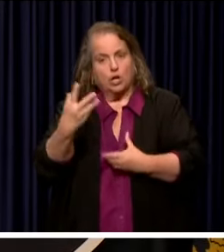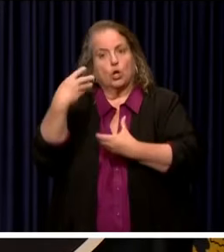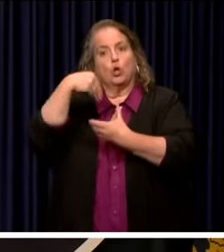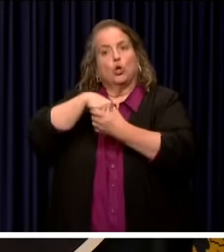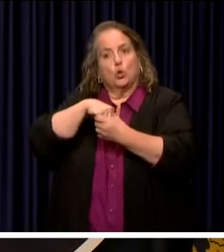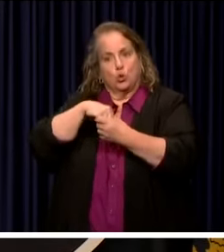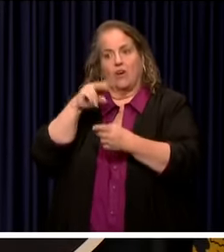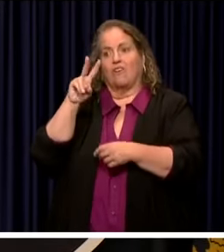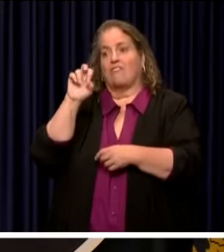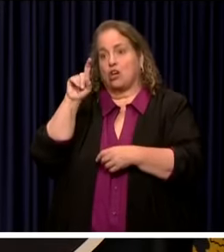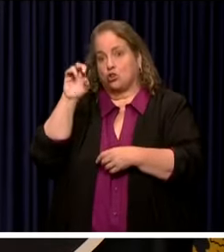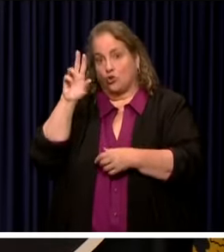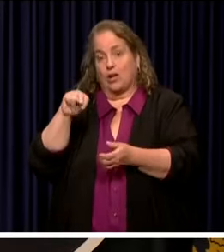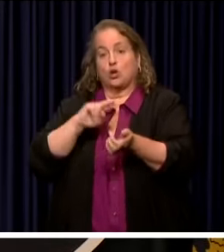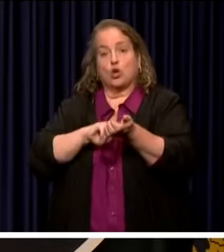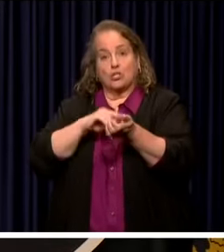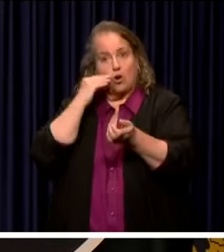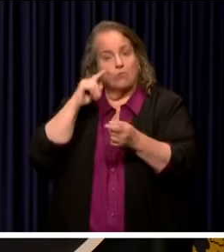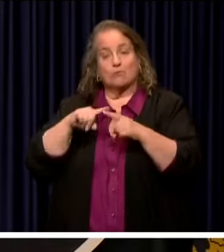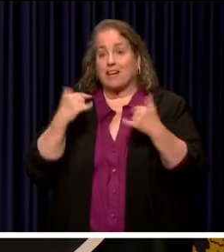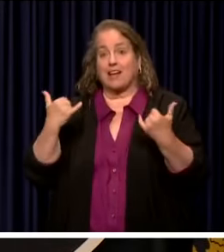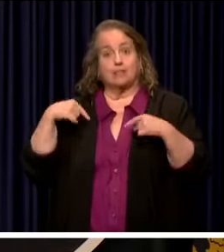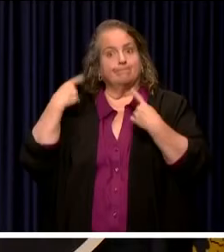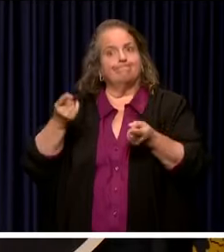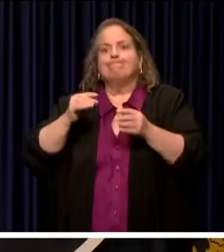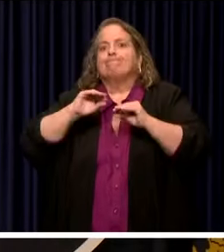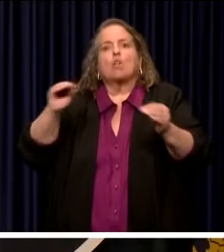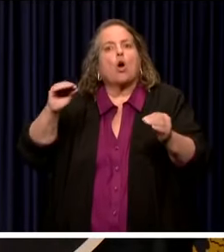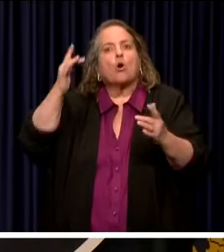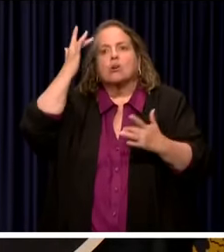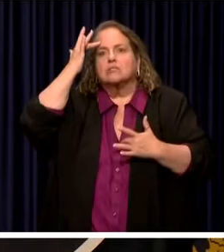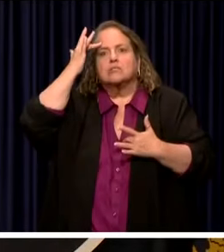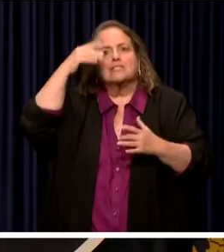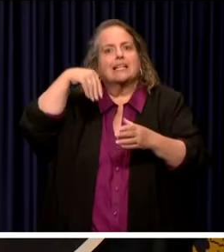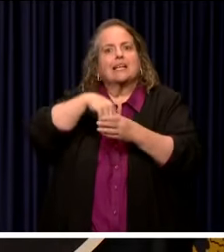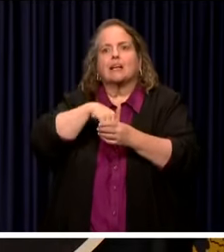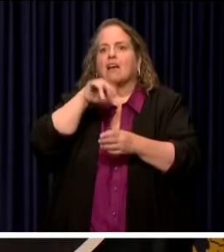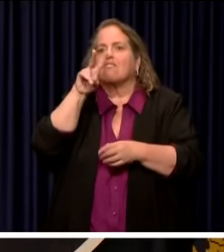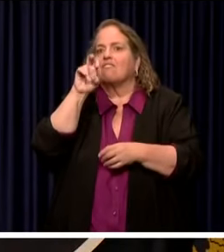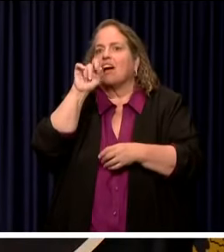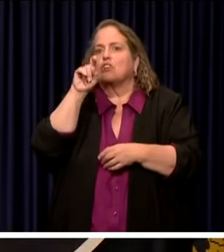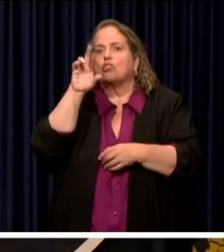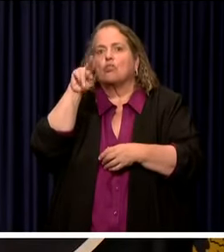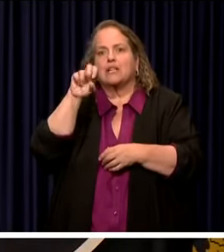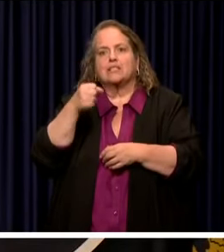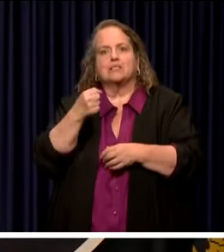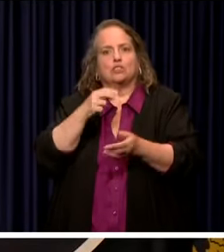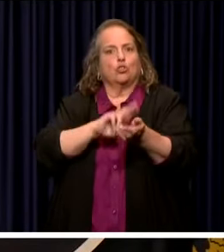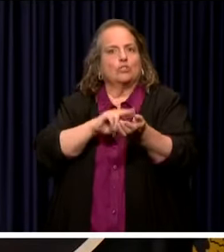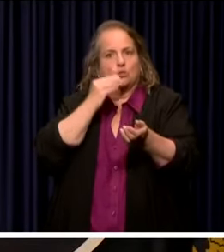DRIVE-IN TESTING FACILITIES AND WE'RE WORKING ON TOP OF THAT,